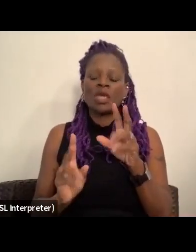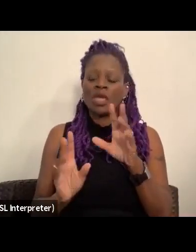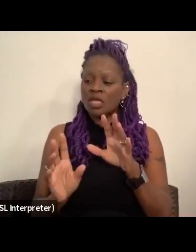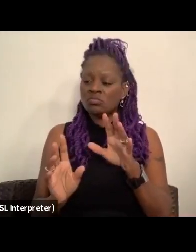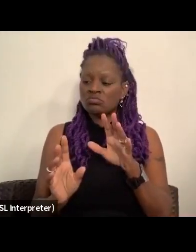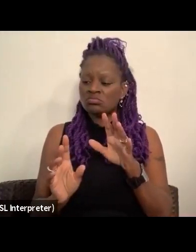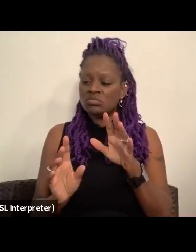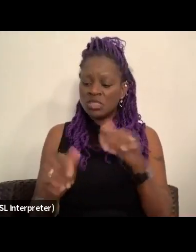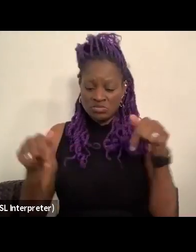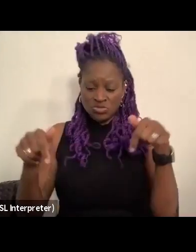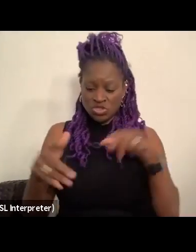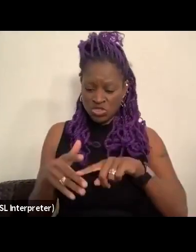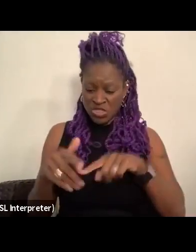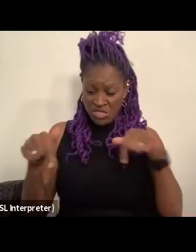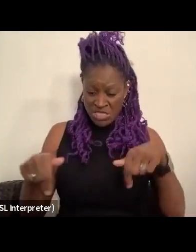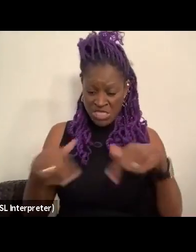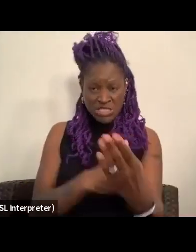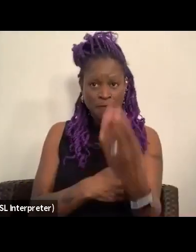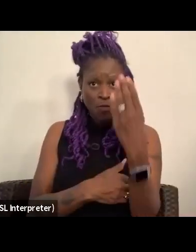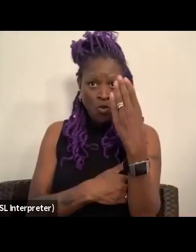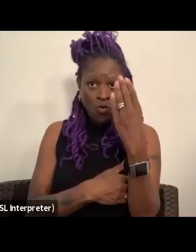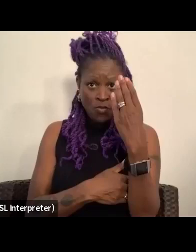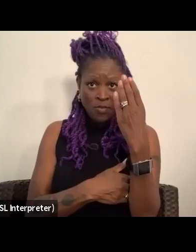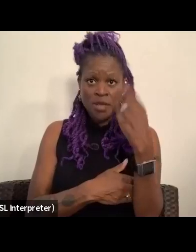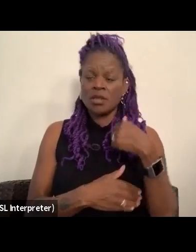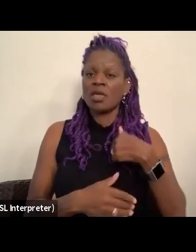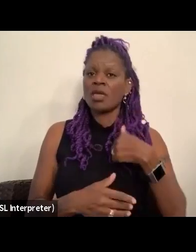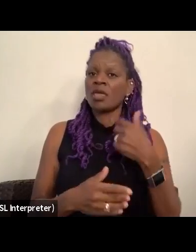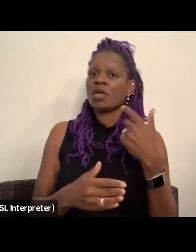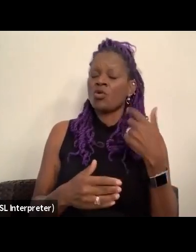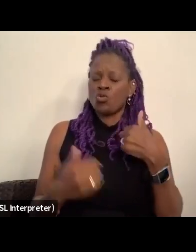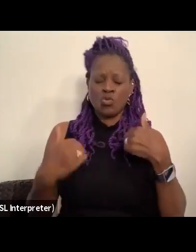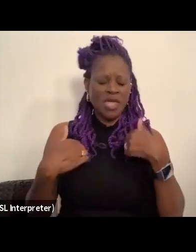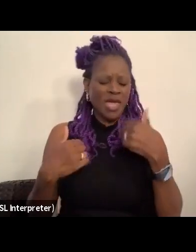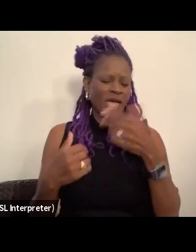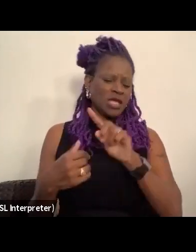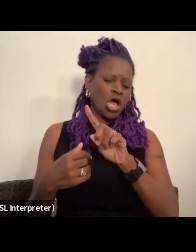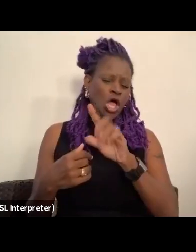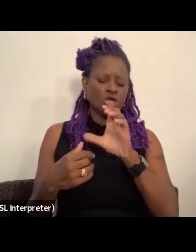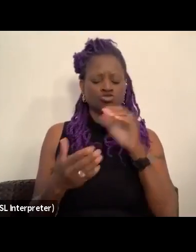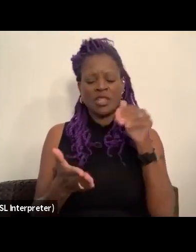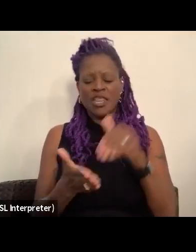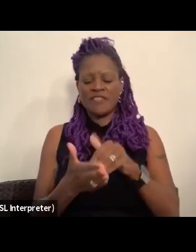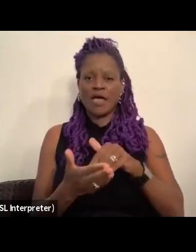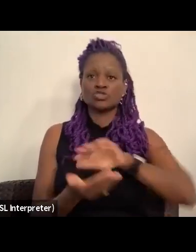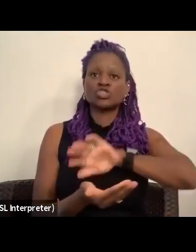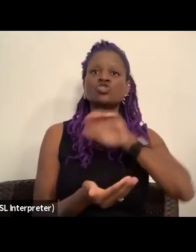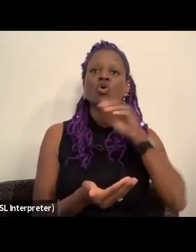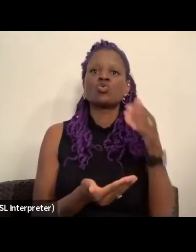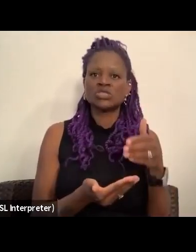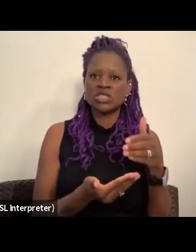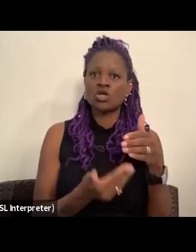my call, we were within one hundred thousand doses statewide of reaching the four million doses.